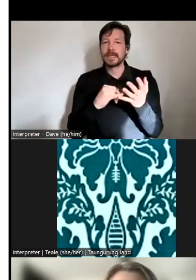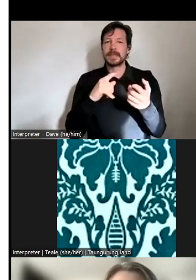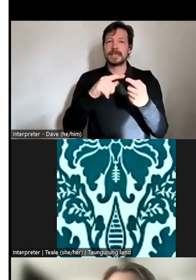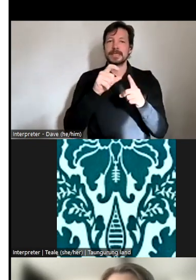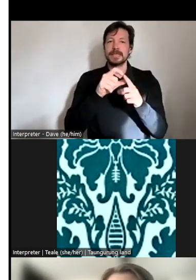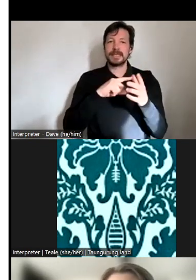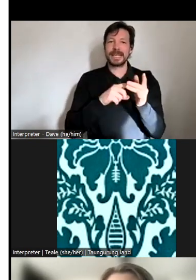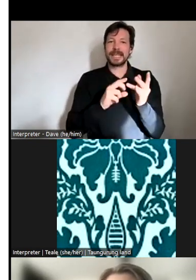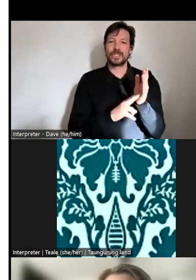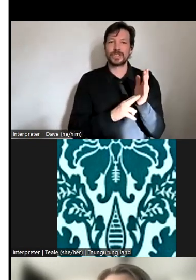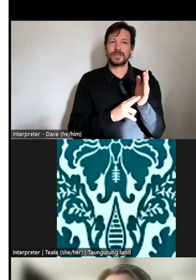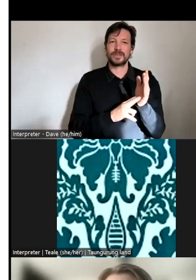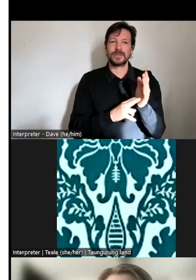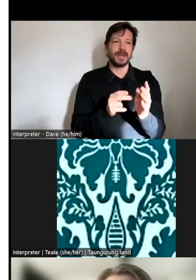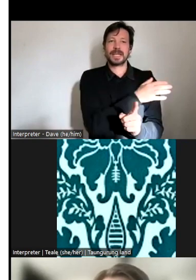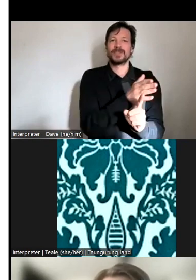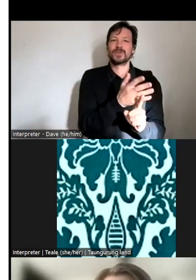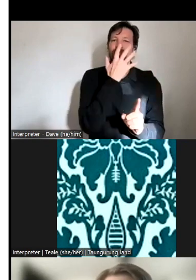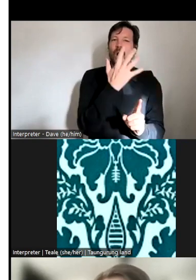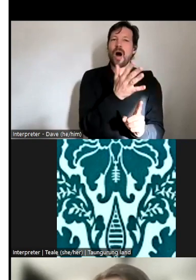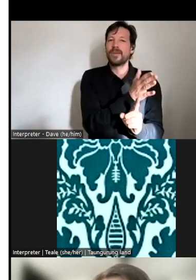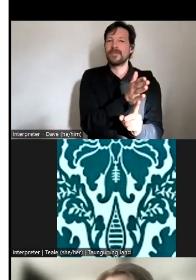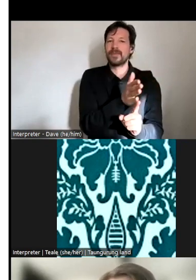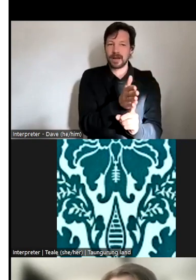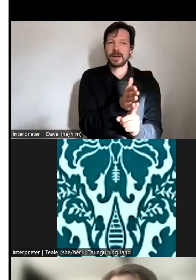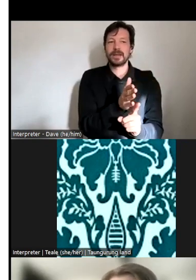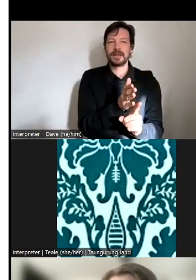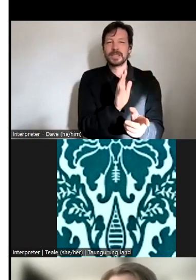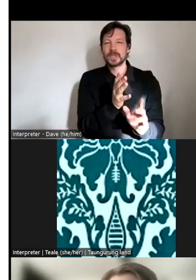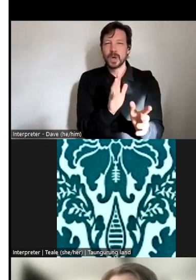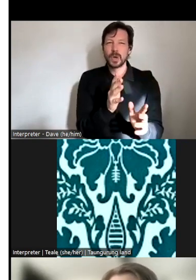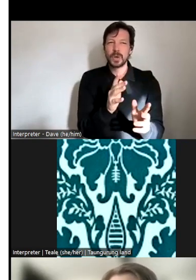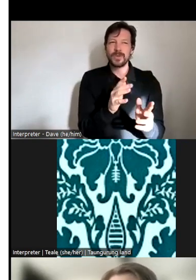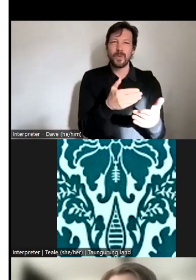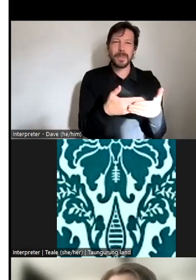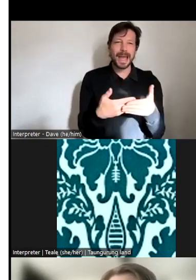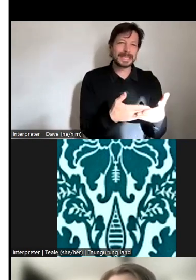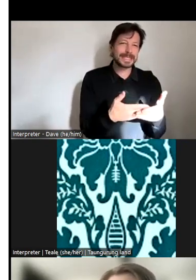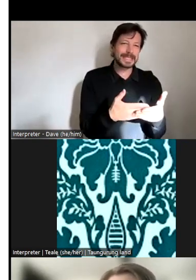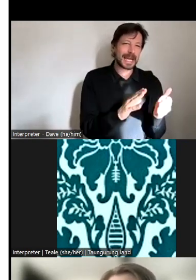And it gets safer the older kids get. so we'd rather not do them in babies if we don't need to.